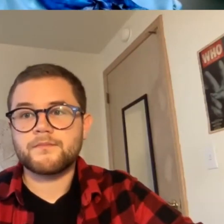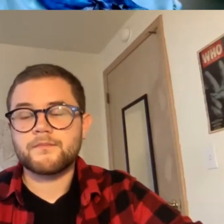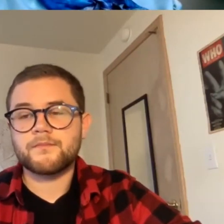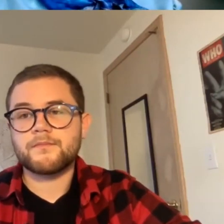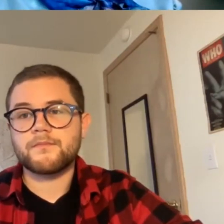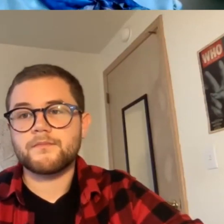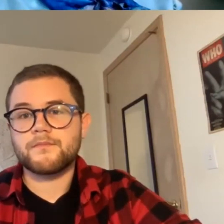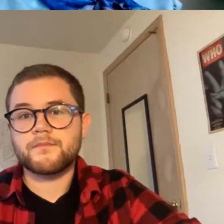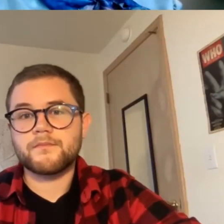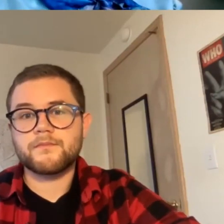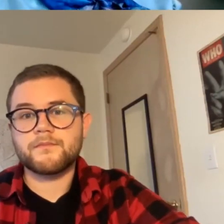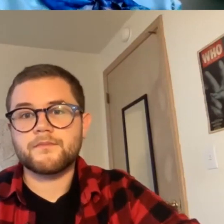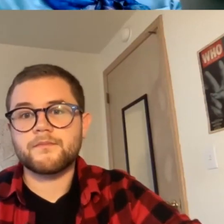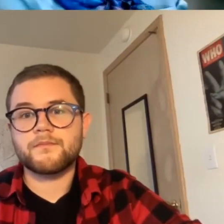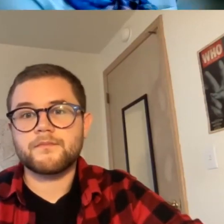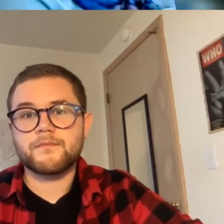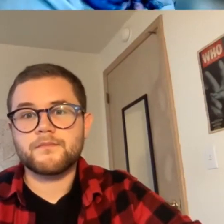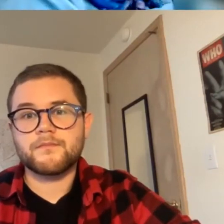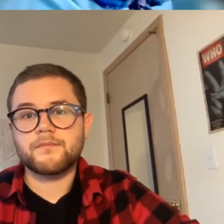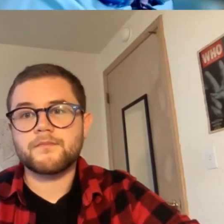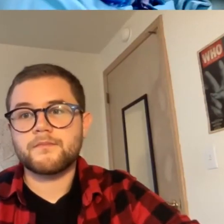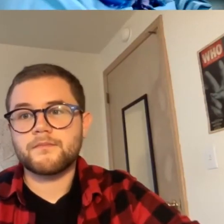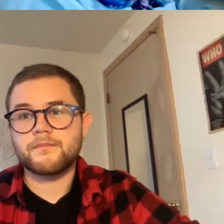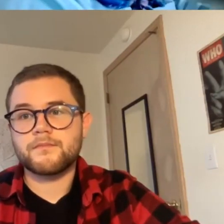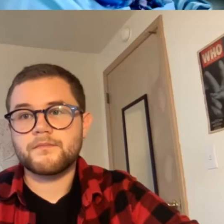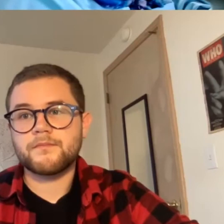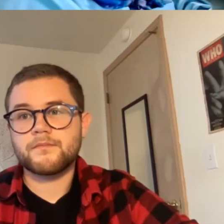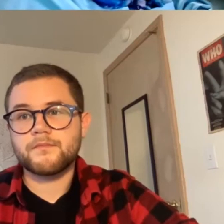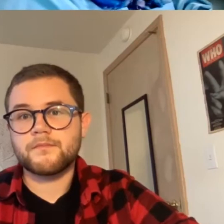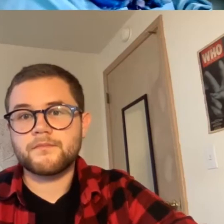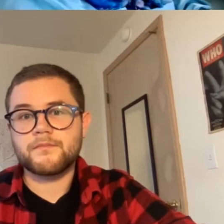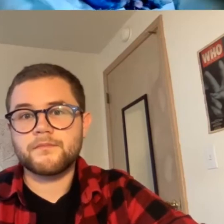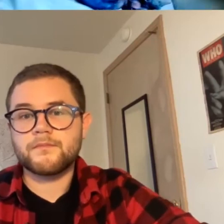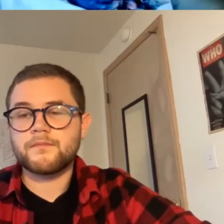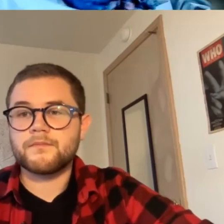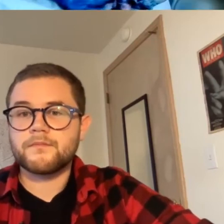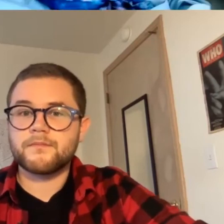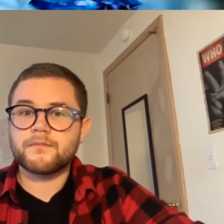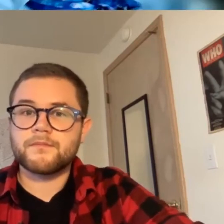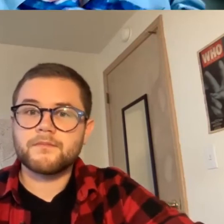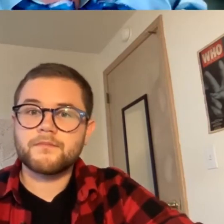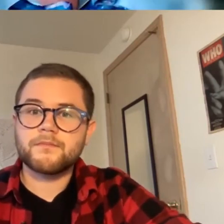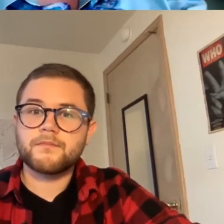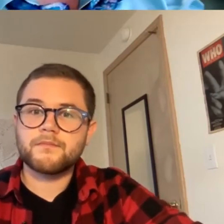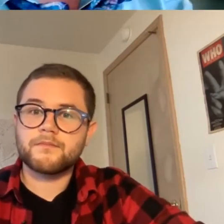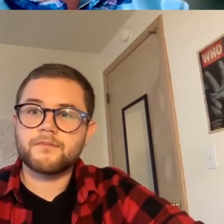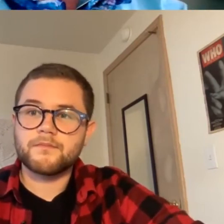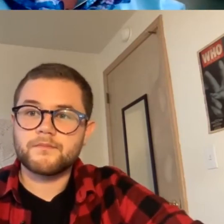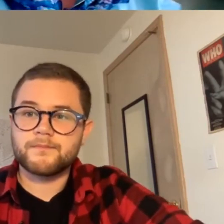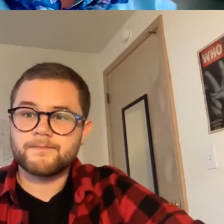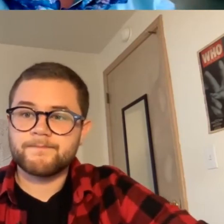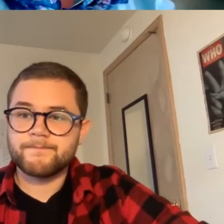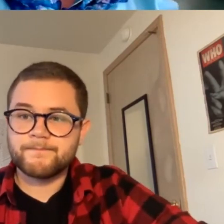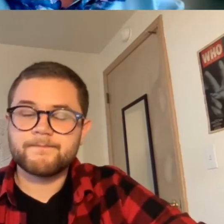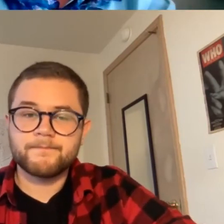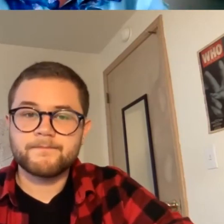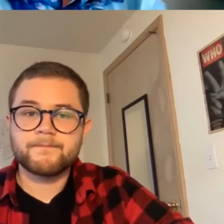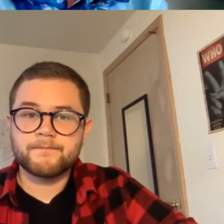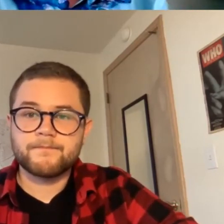The CDC uses the language of obesity which I absolutely hate that word. I think it's a useless word and it's stigmatized